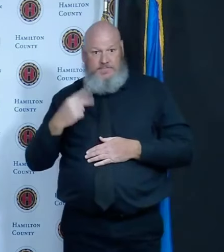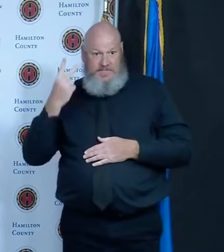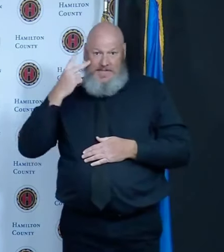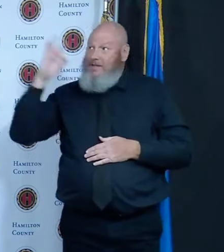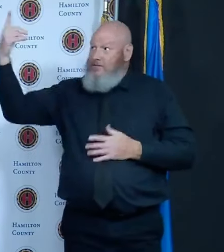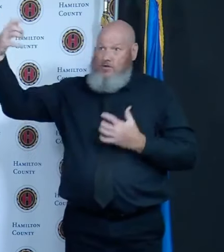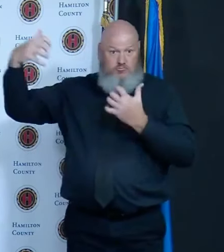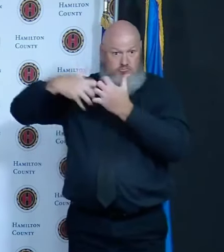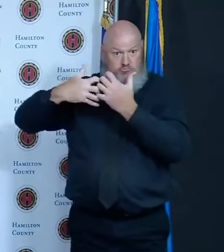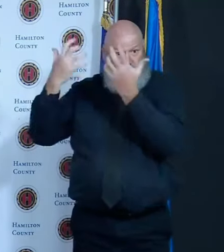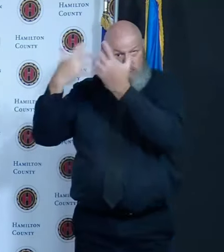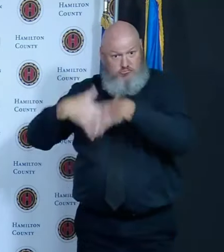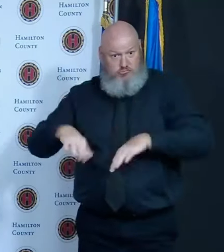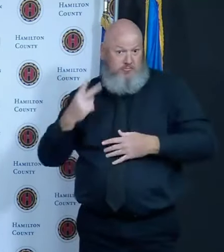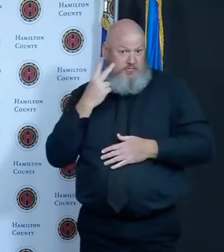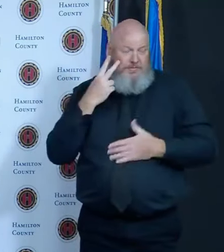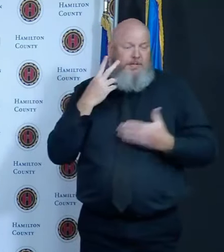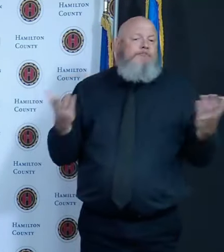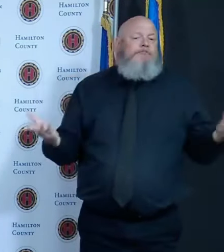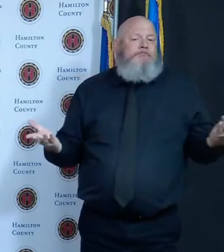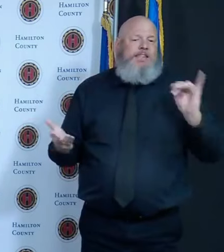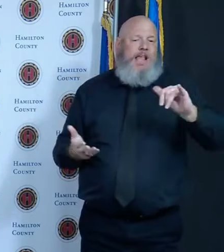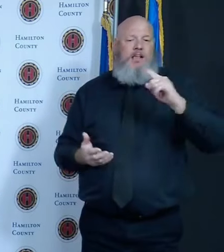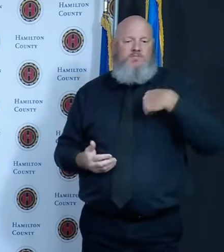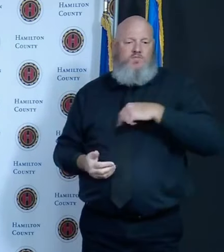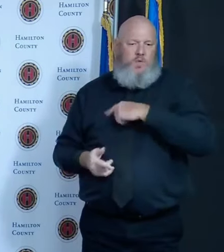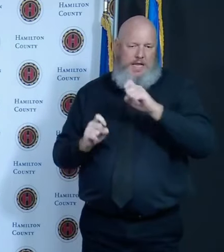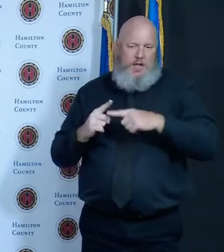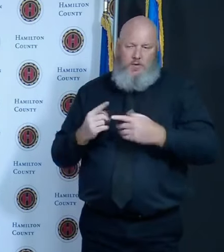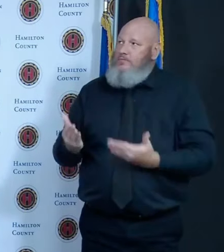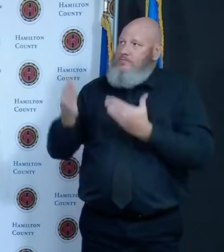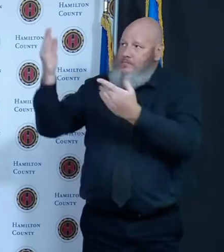respect to the group that is bringing the recommendations to them and we will